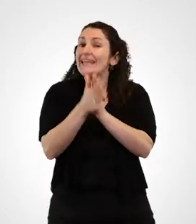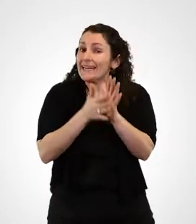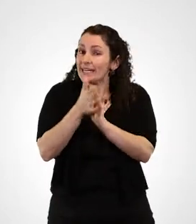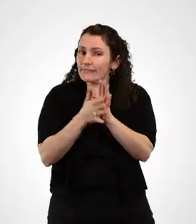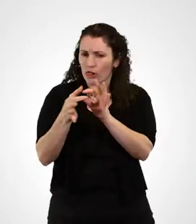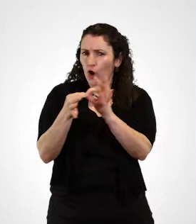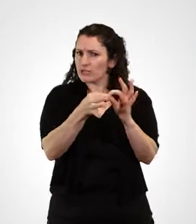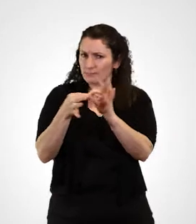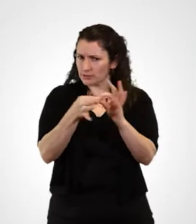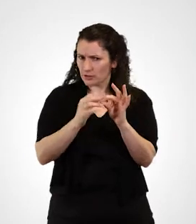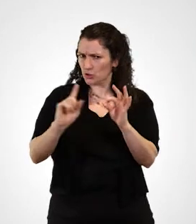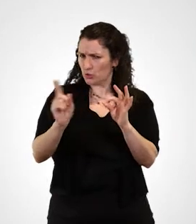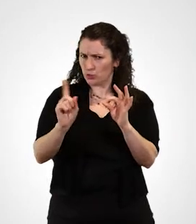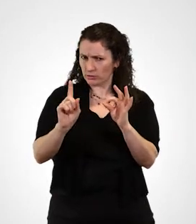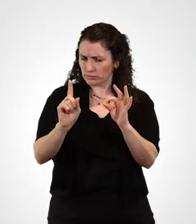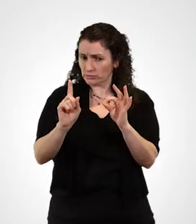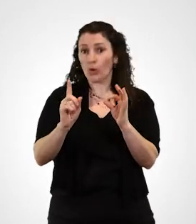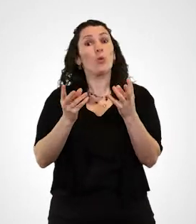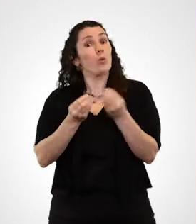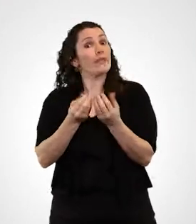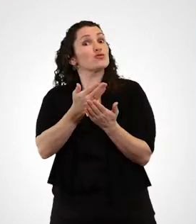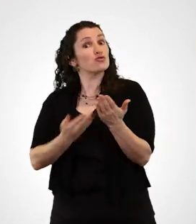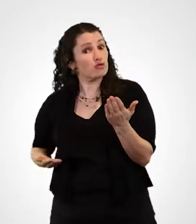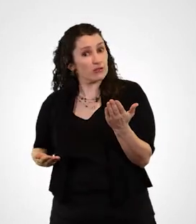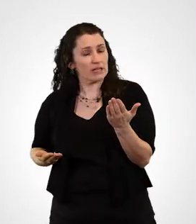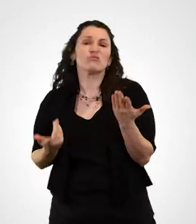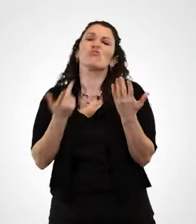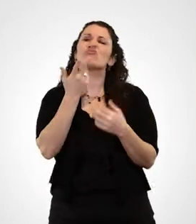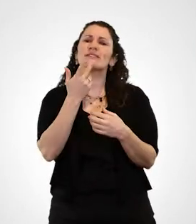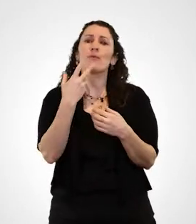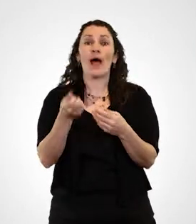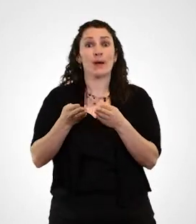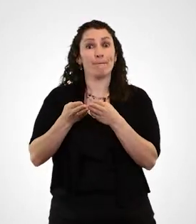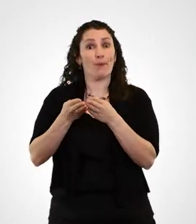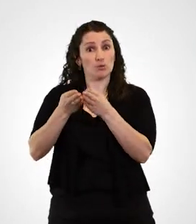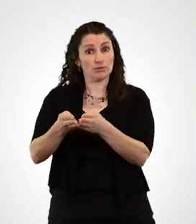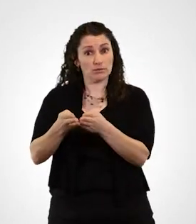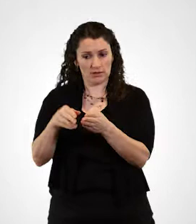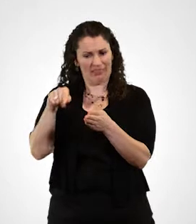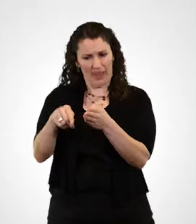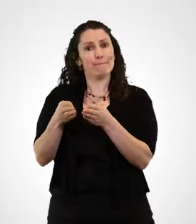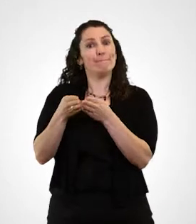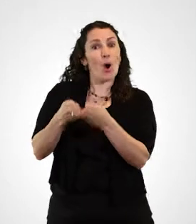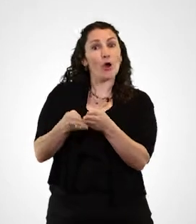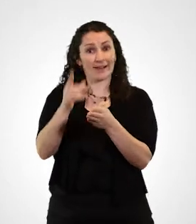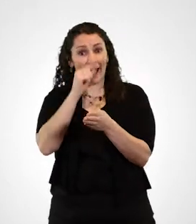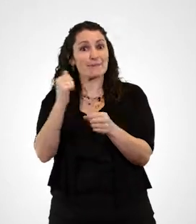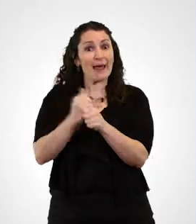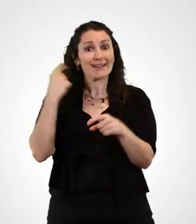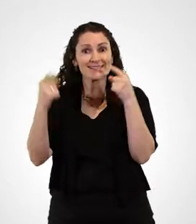that we make in the letter-sound story is that a boat makes the sound "b", "b", "b", "b", and we have a little activity where